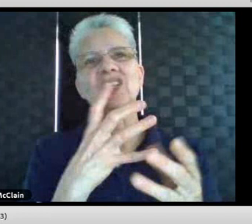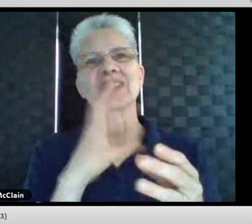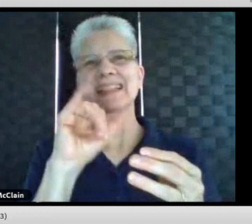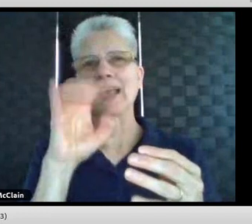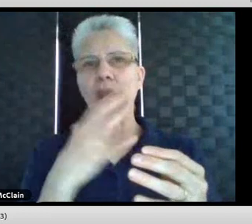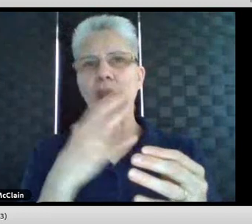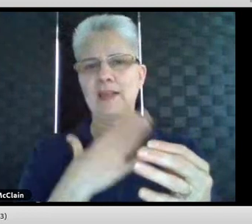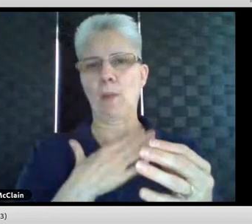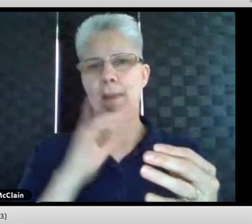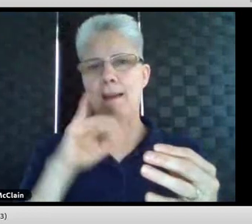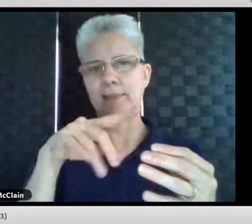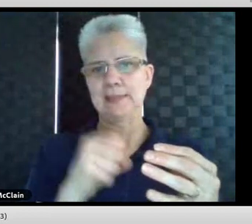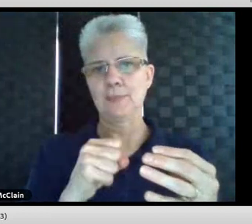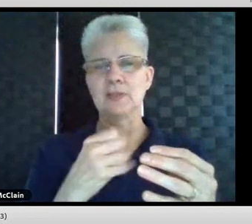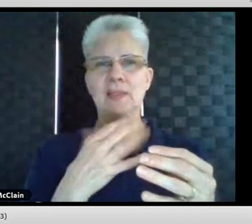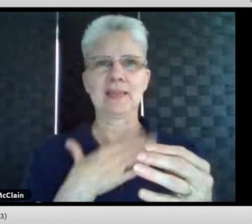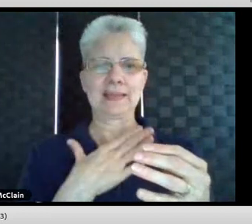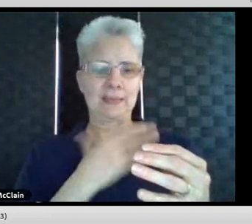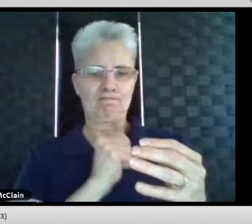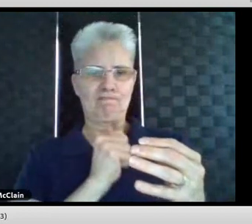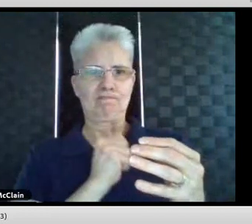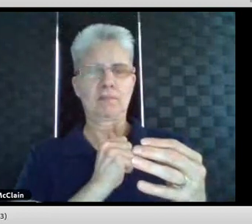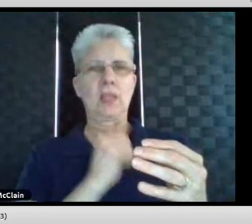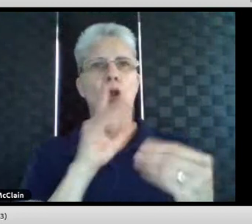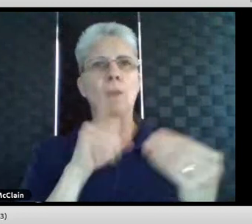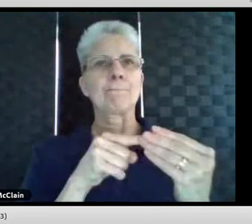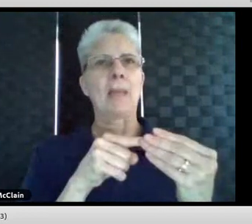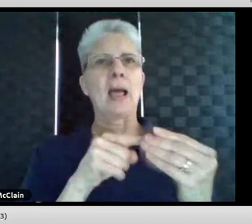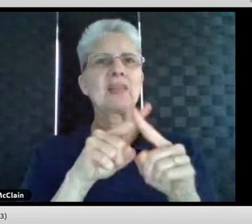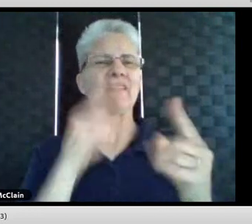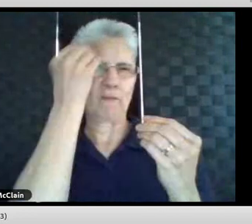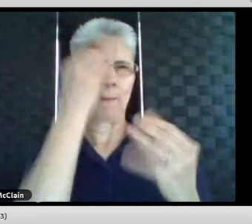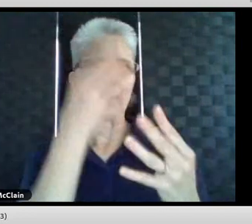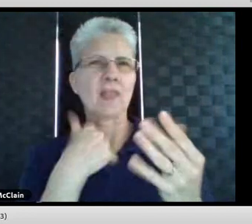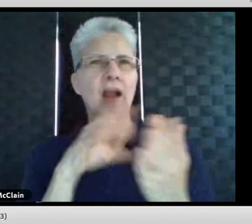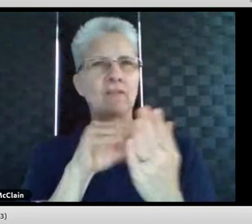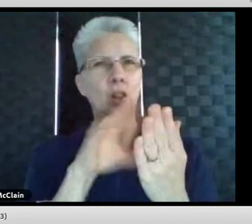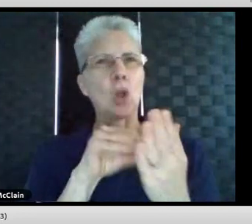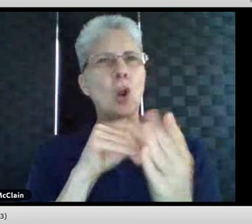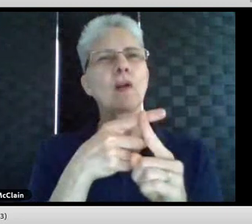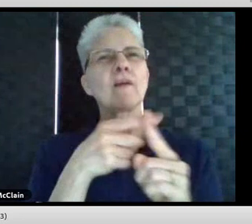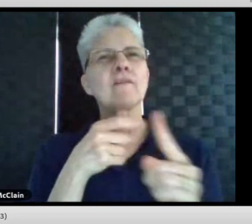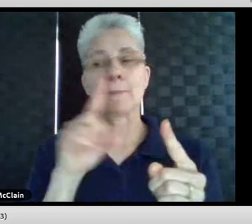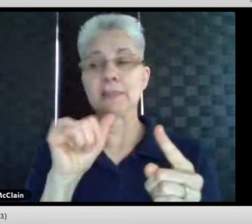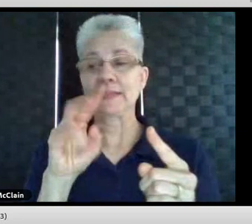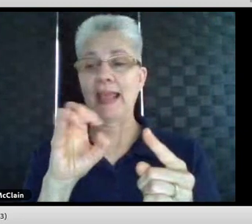This is just Stephanie Rollins talking with some of the information from Dave Tyckoson and the things that I see.